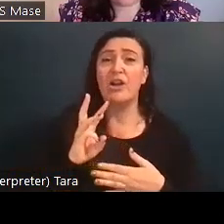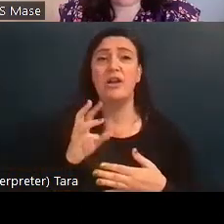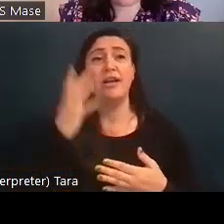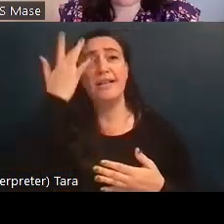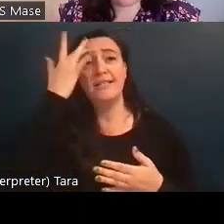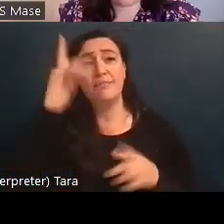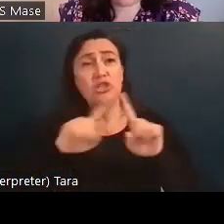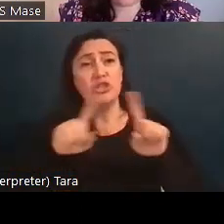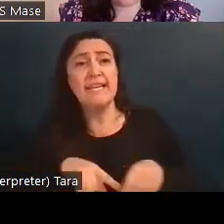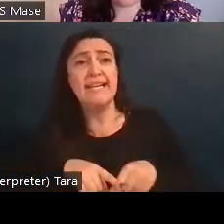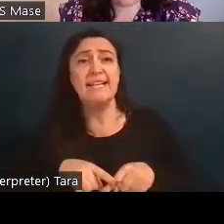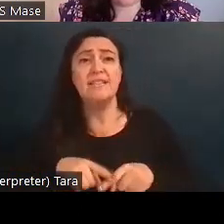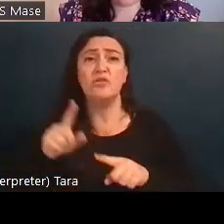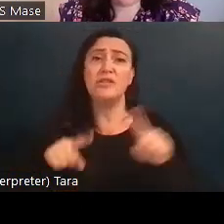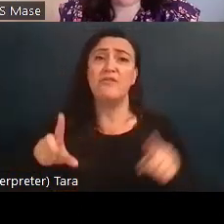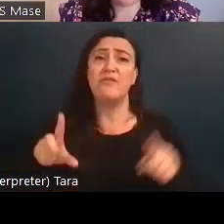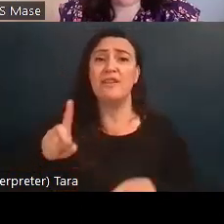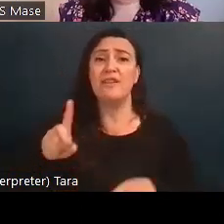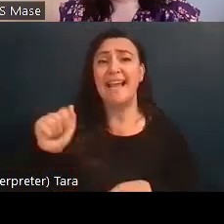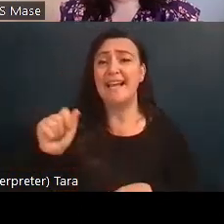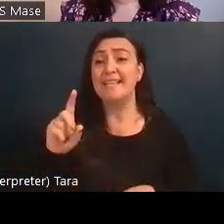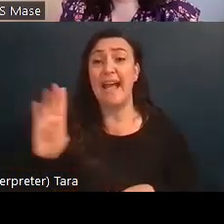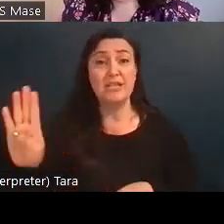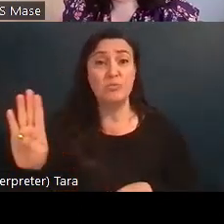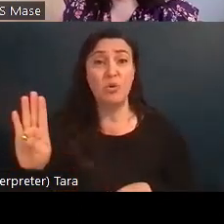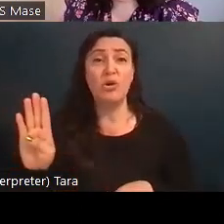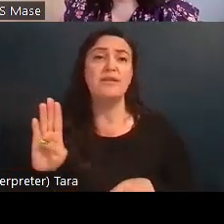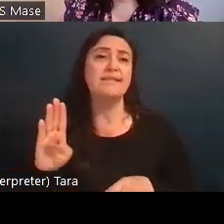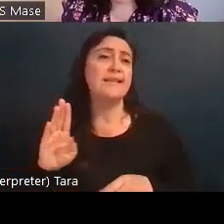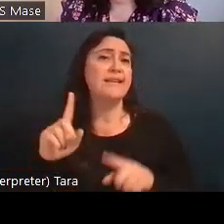dashboards where team members could get up to speed.